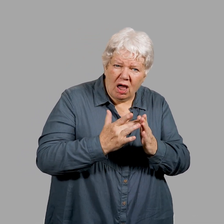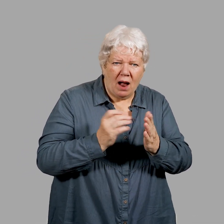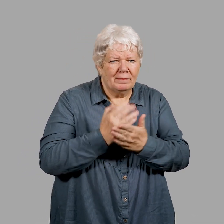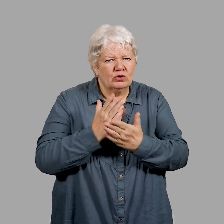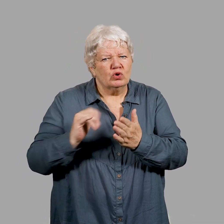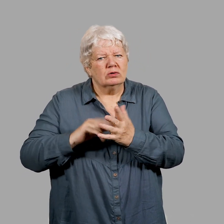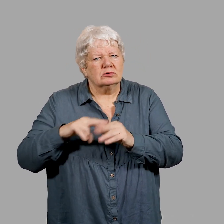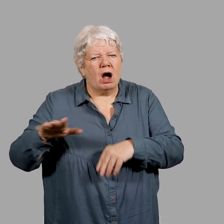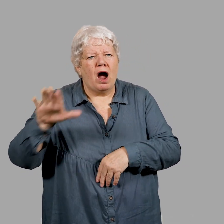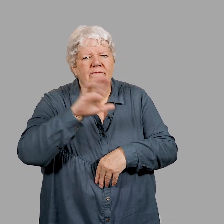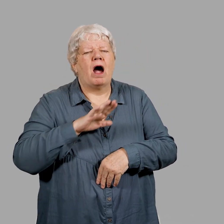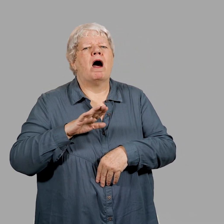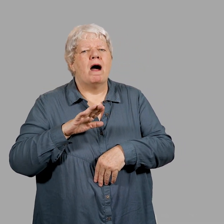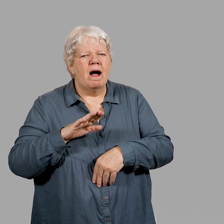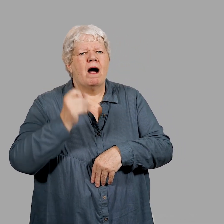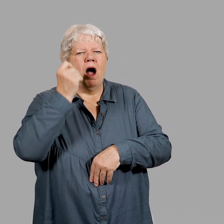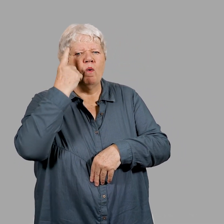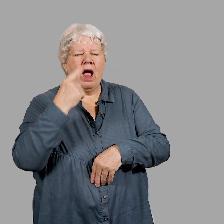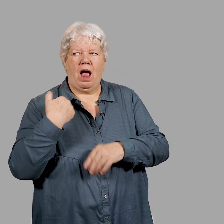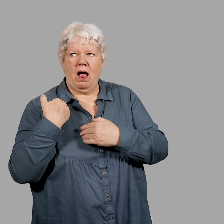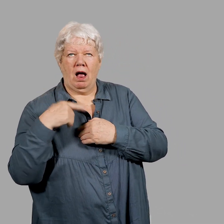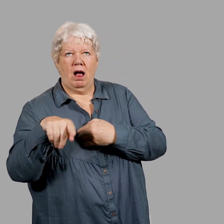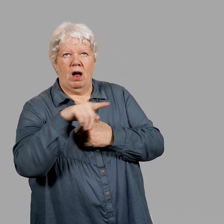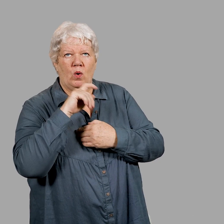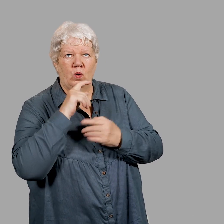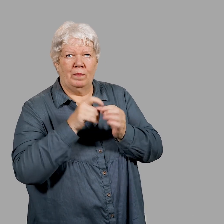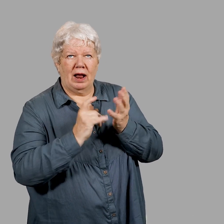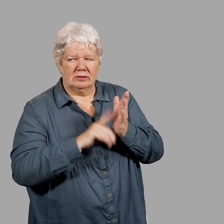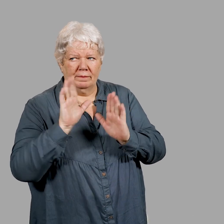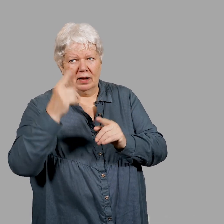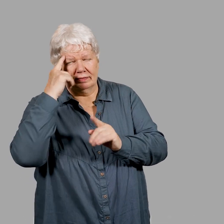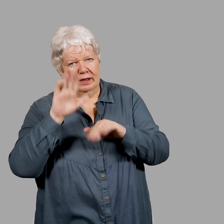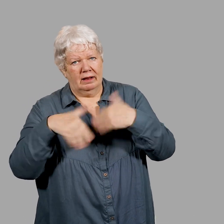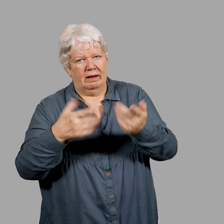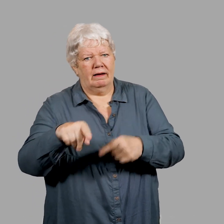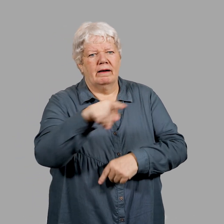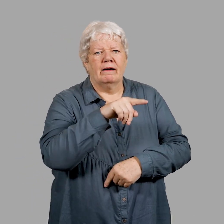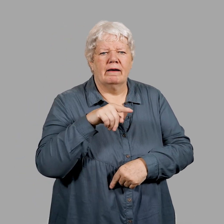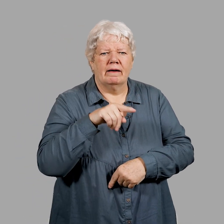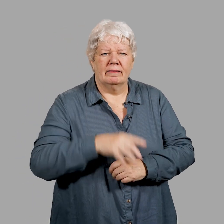to ensure staff across the partnership are aware of their responsibilities towards BSL users.